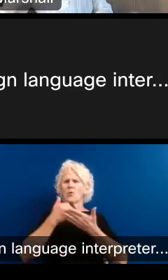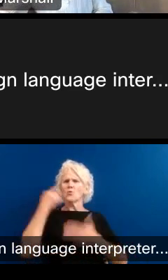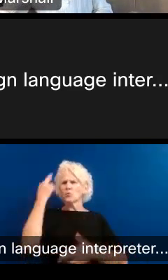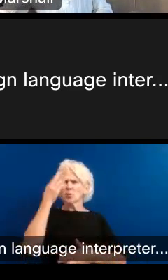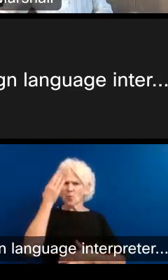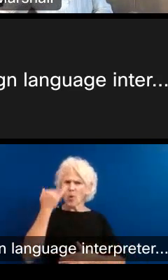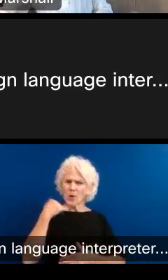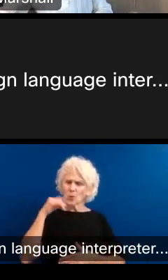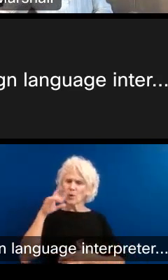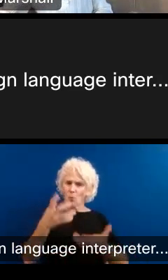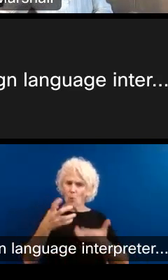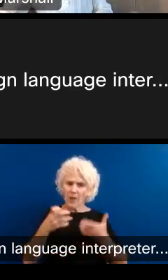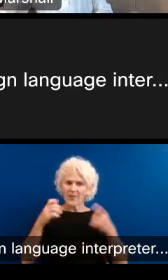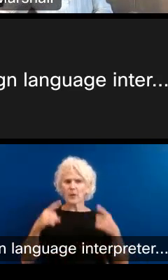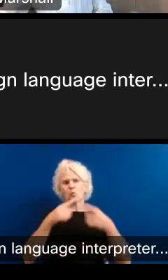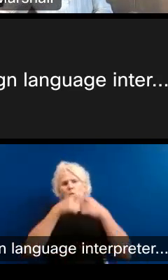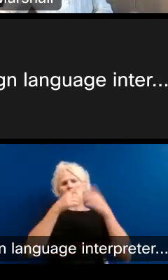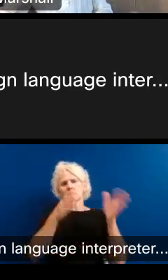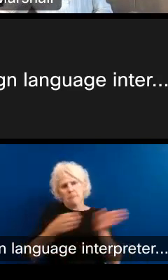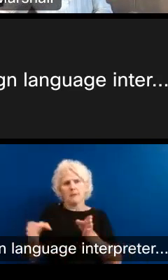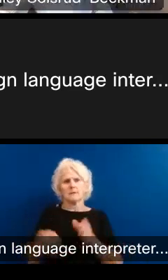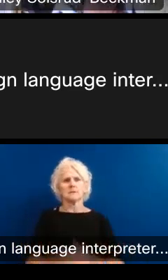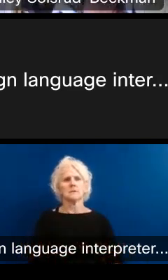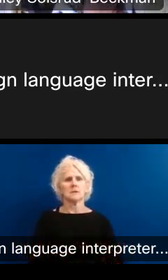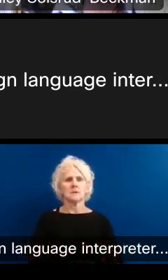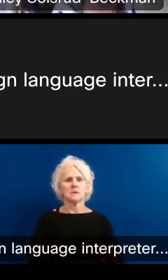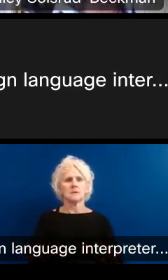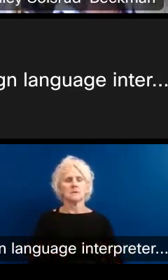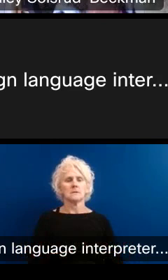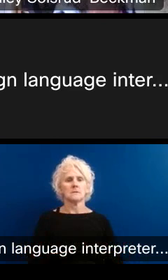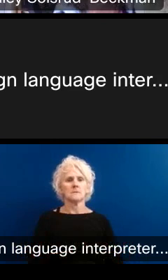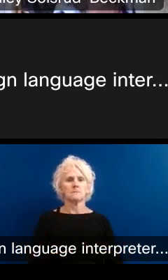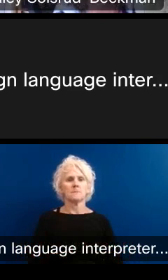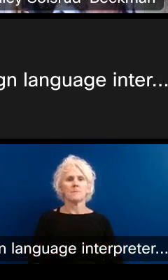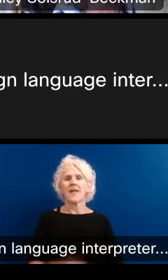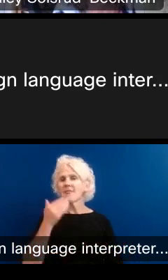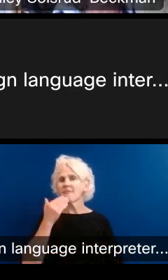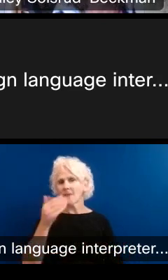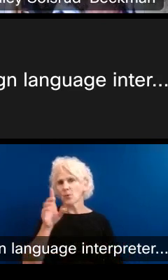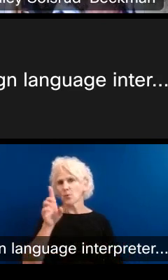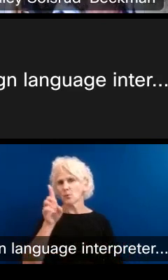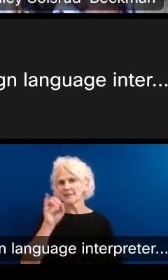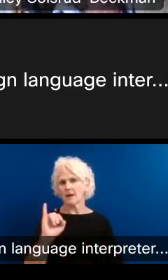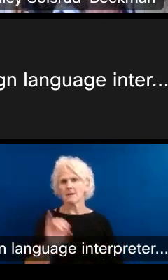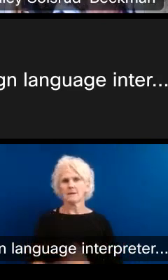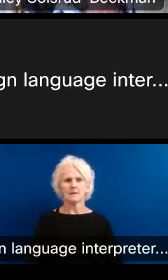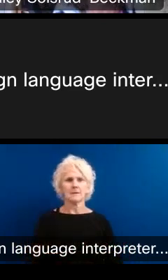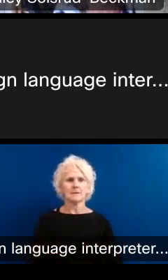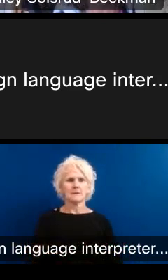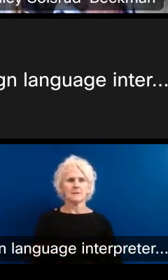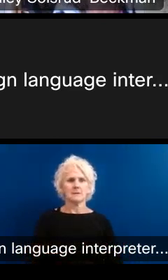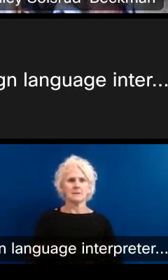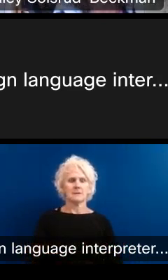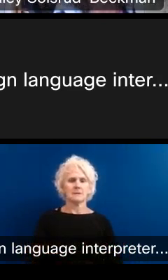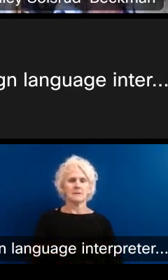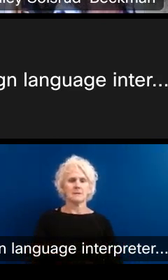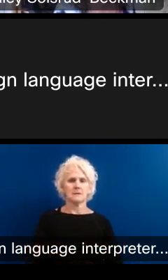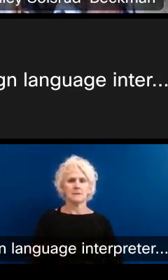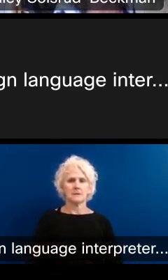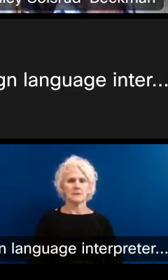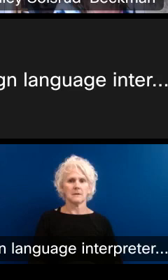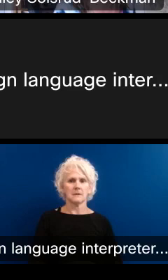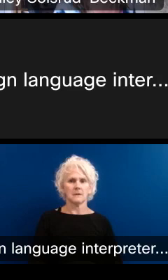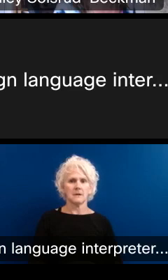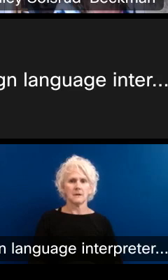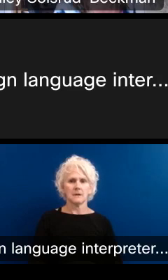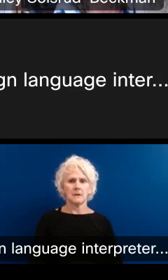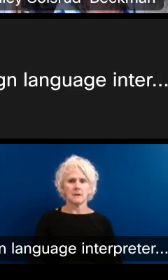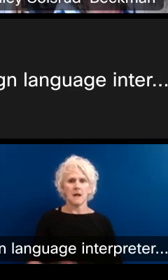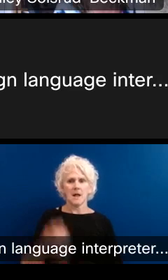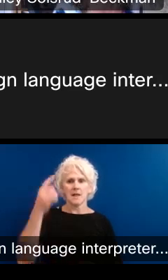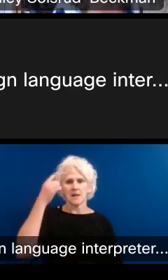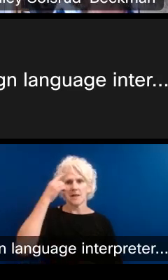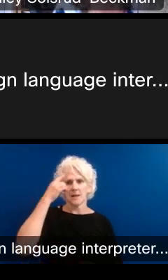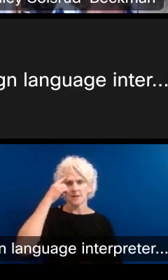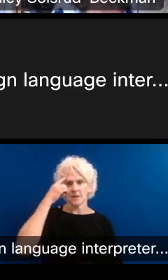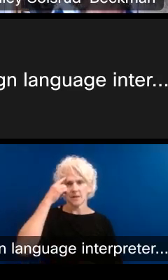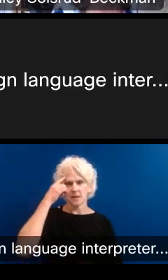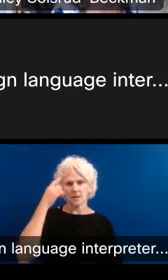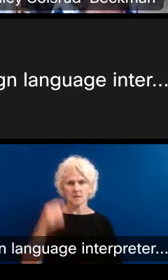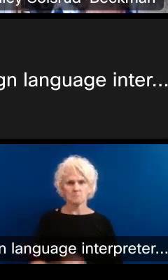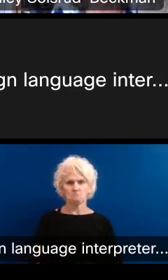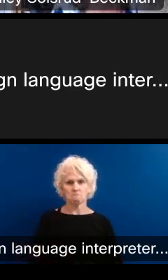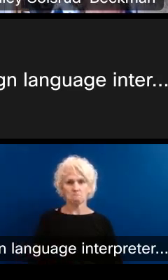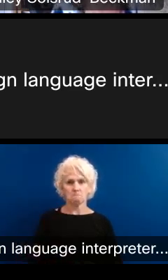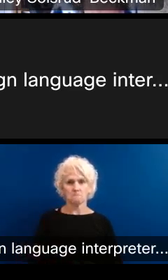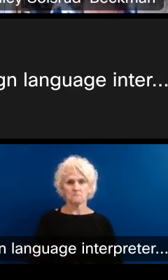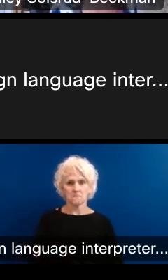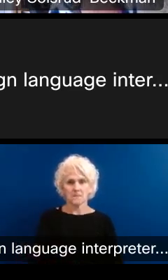[Ashley] Thanks Di. Okay, I think we might have... We have maybe one